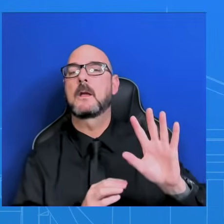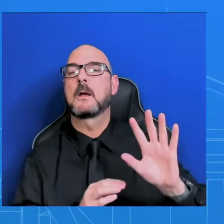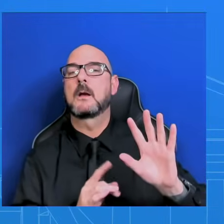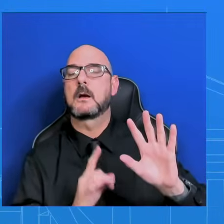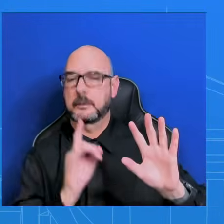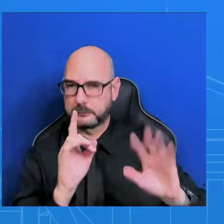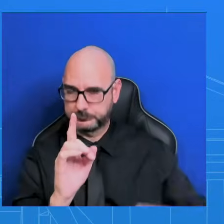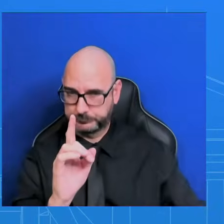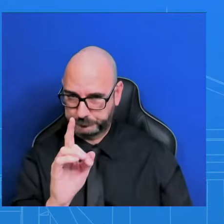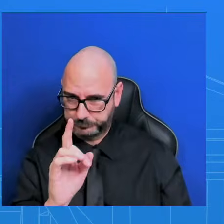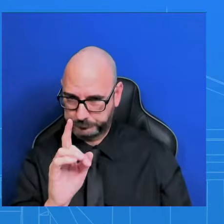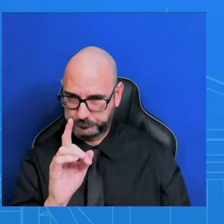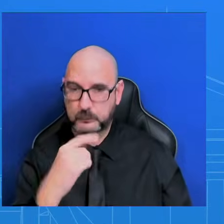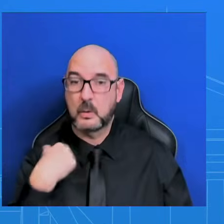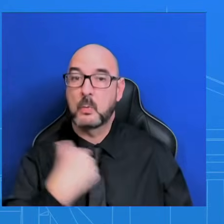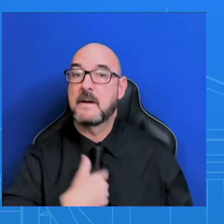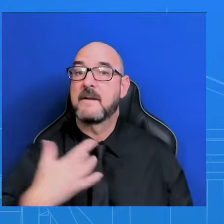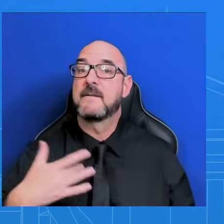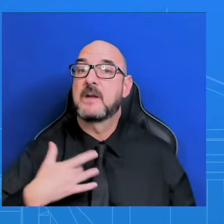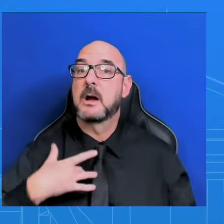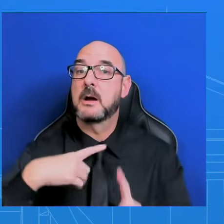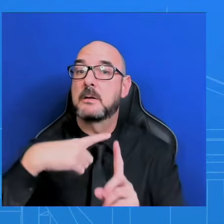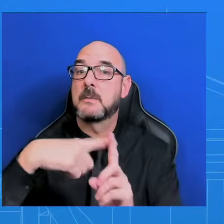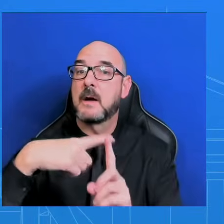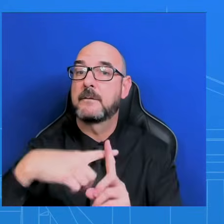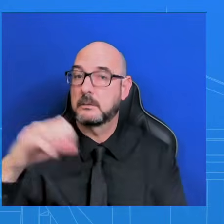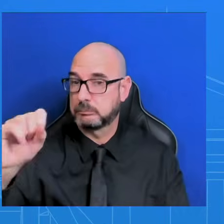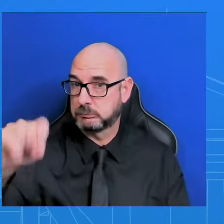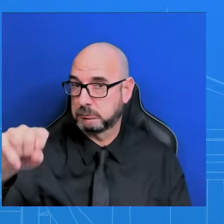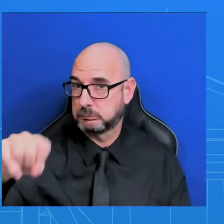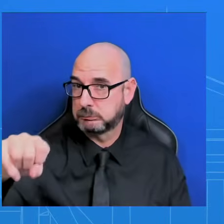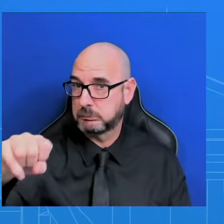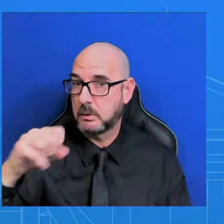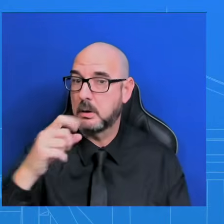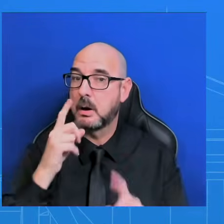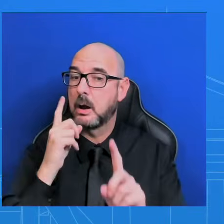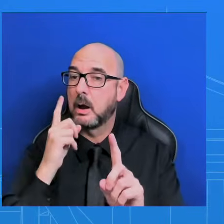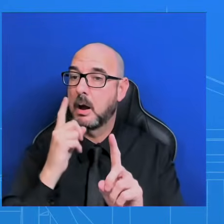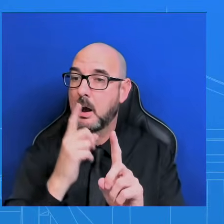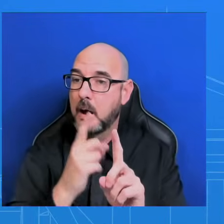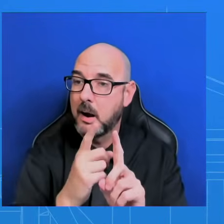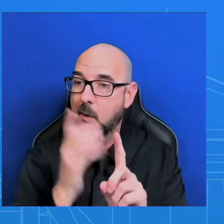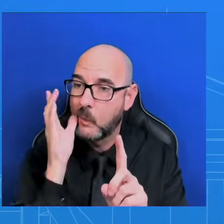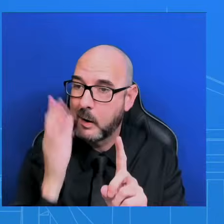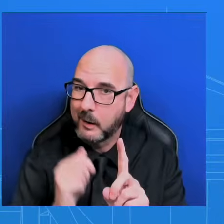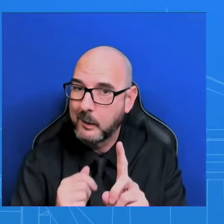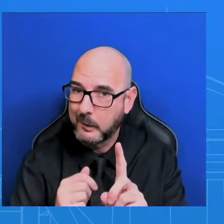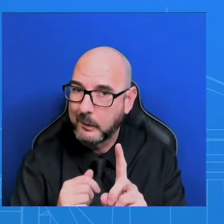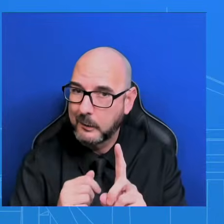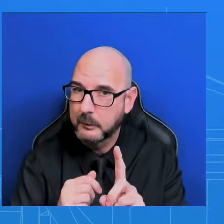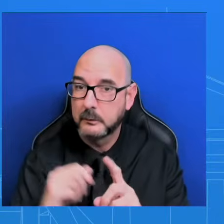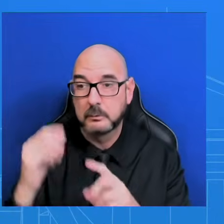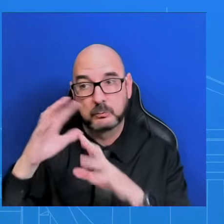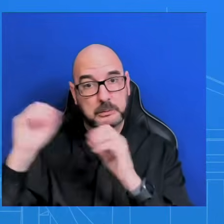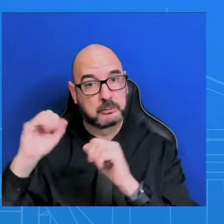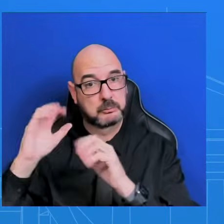That is, I think -- what the President just said lays -- pretty much backs up what we've been saying. So, I just don't want to get into specifics.